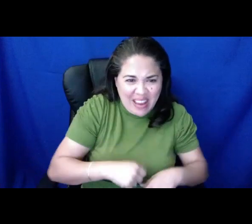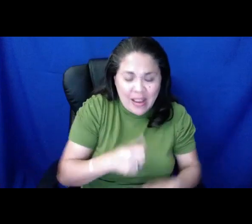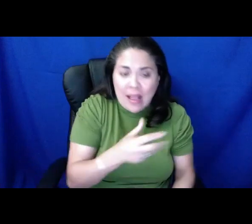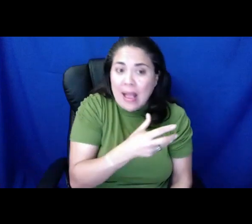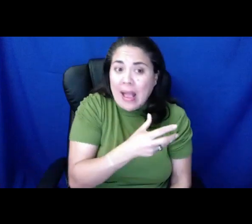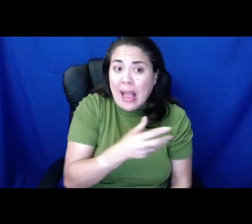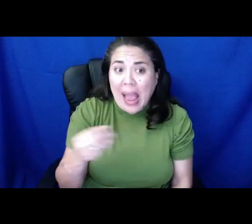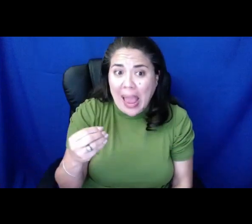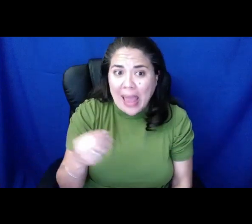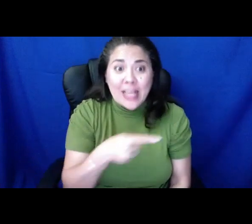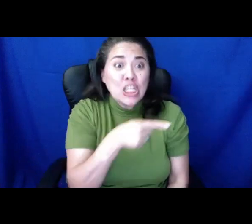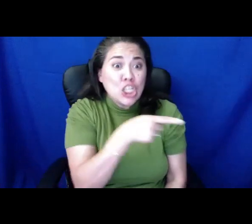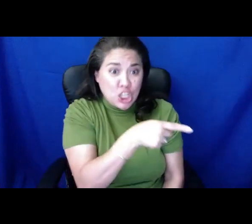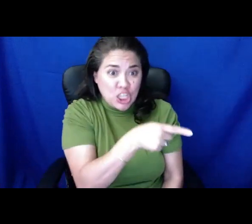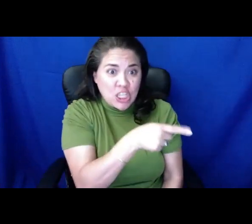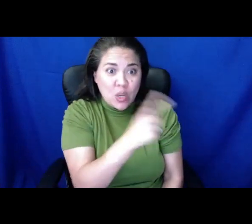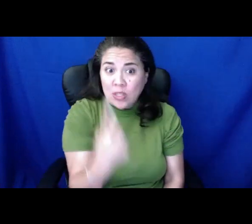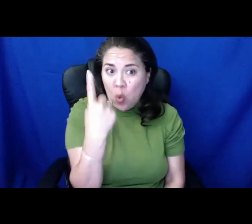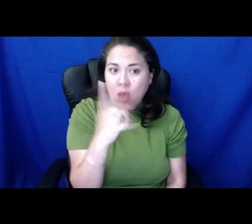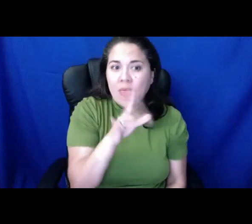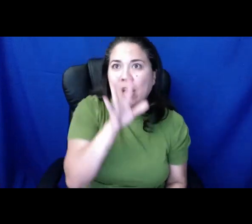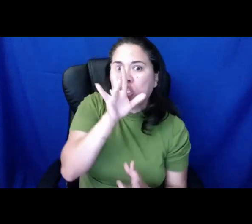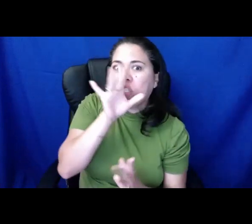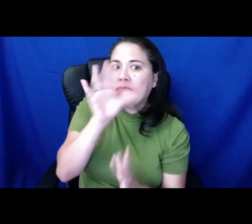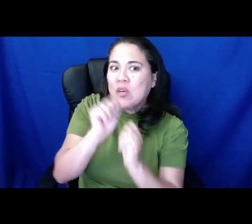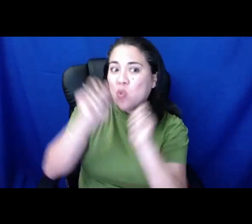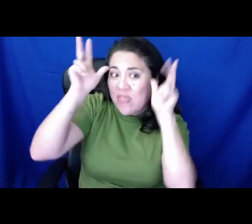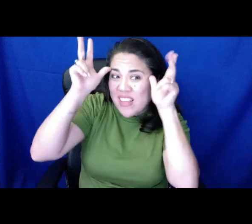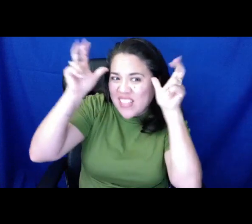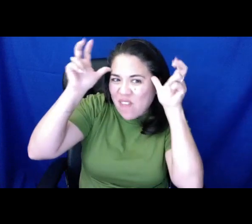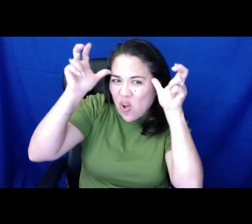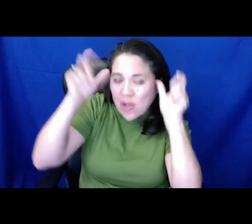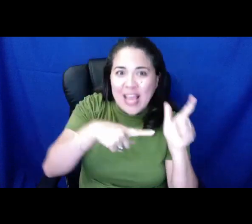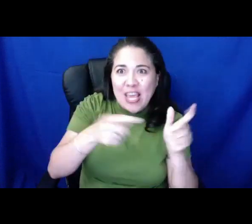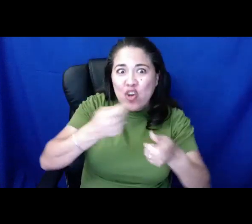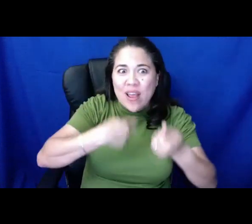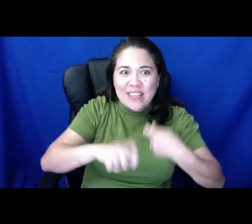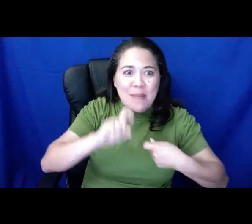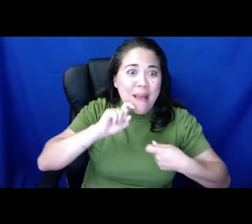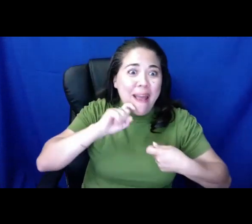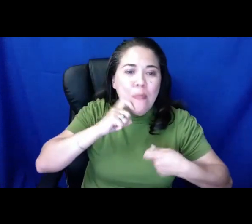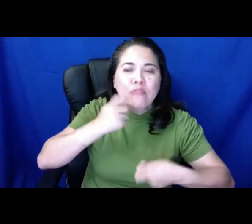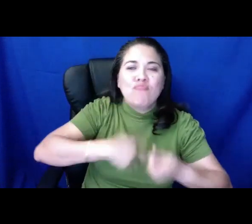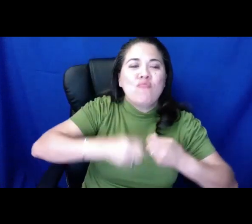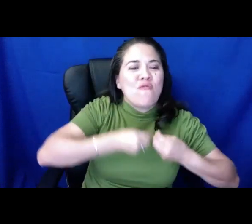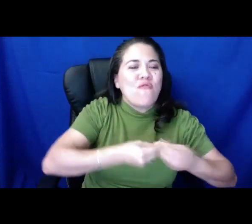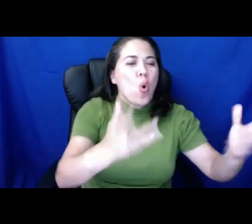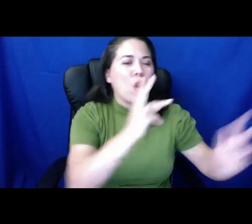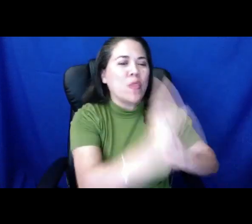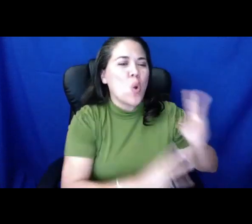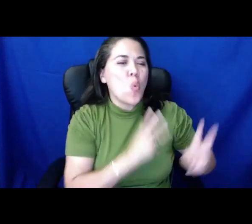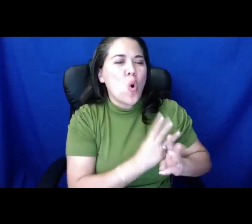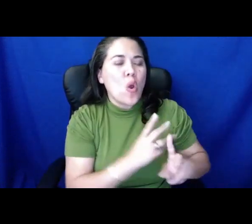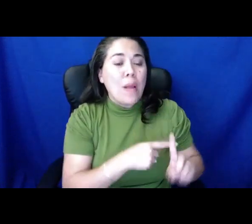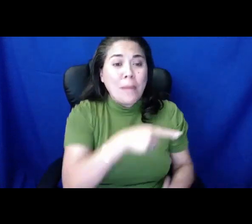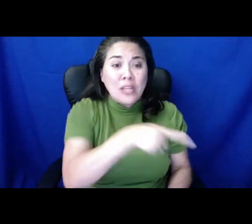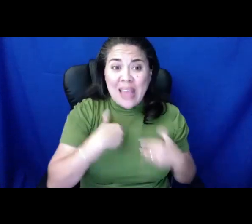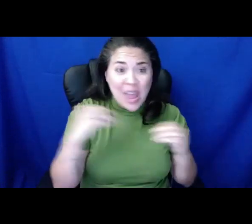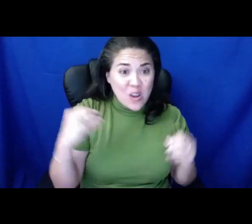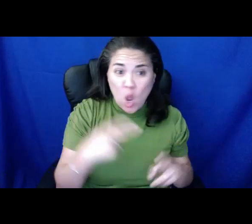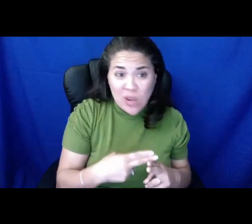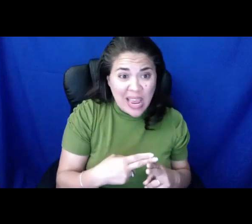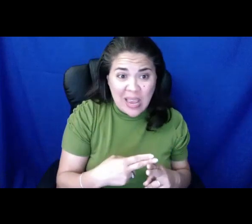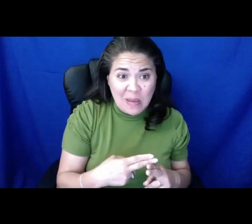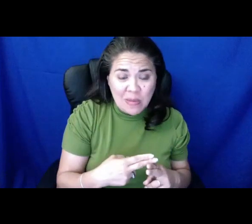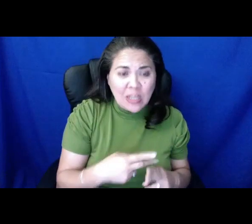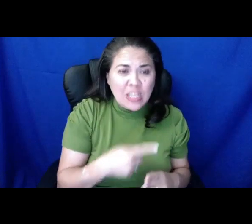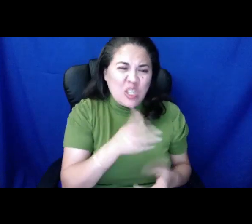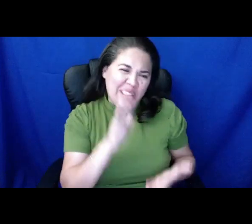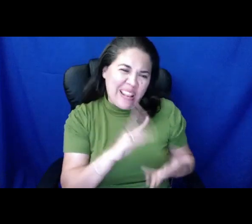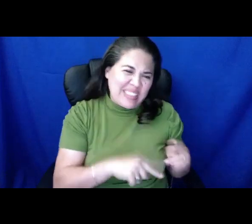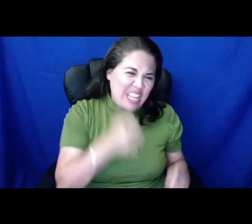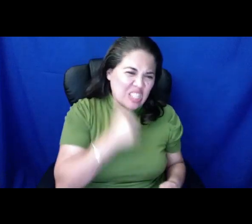Leslie McIntosh: She was the one who could speak to the devil could exchange apples for the whole world, but she really had no name machine less than she a body merely.